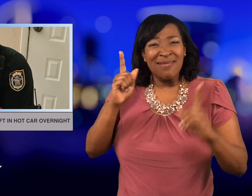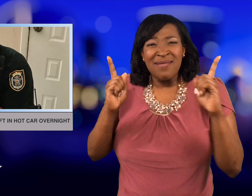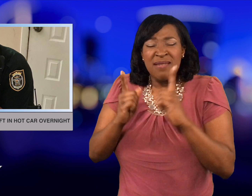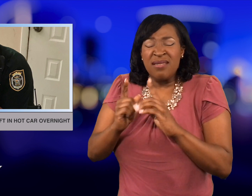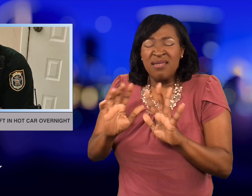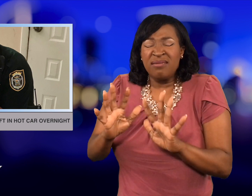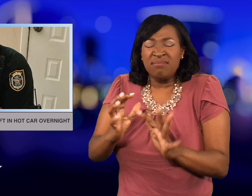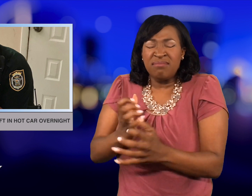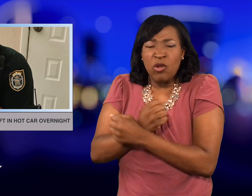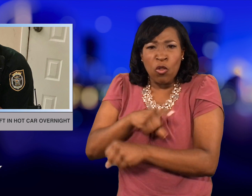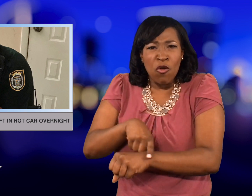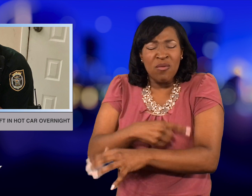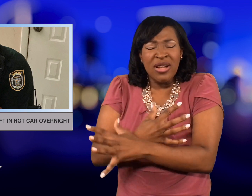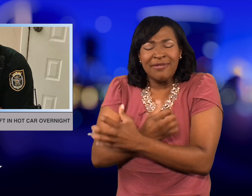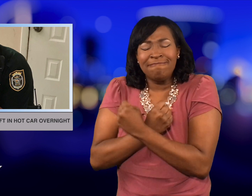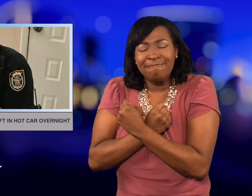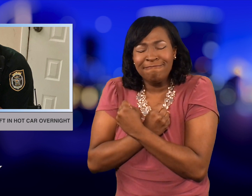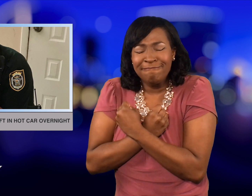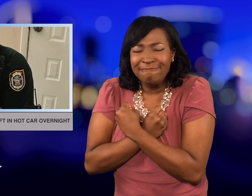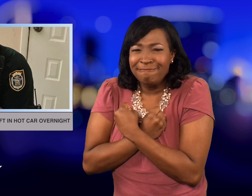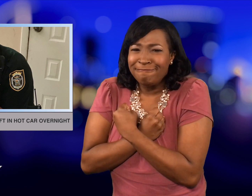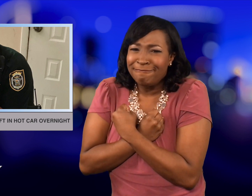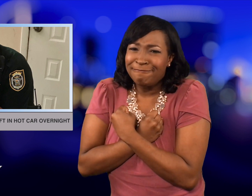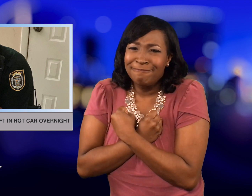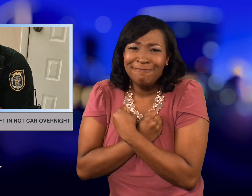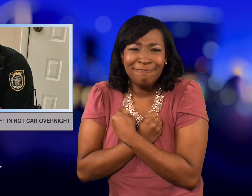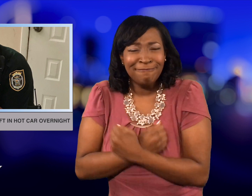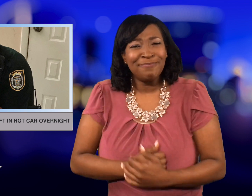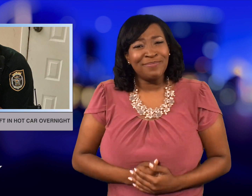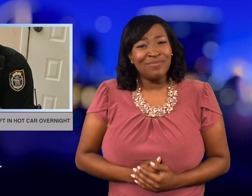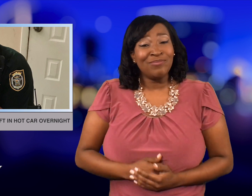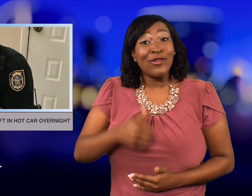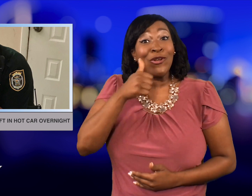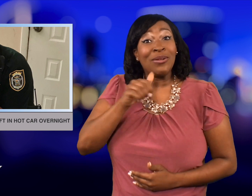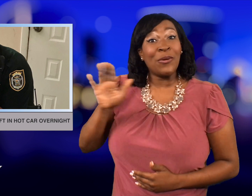Dunn gave the girl a great big, long hug.